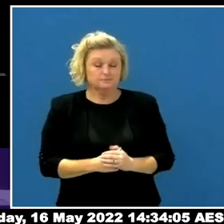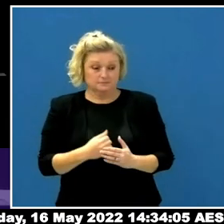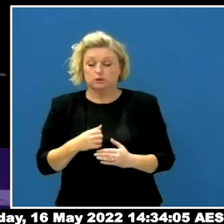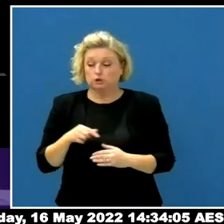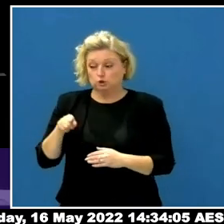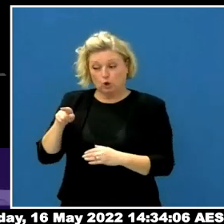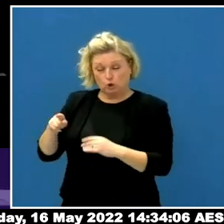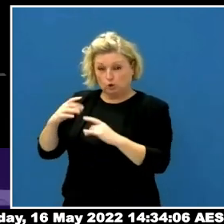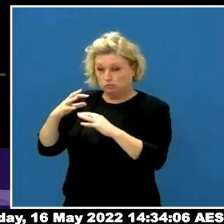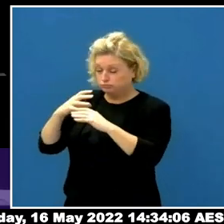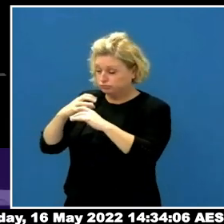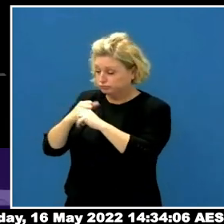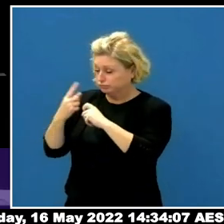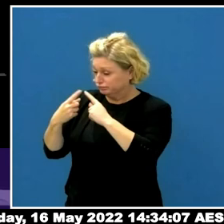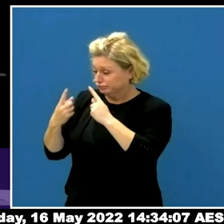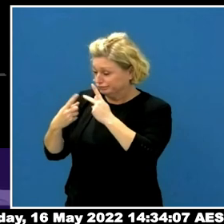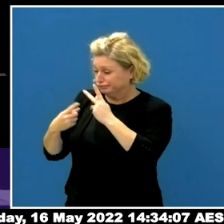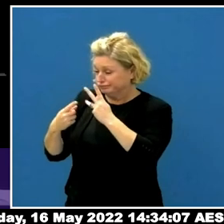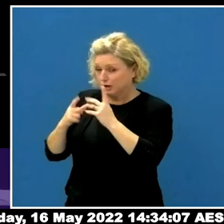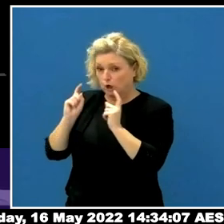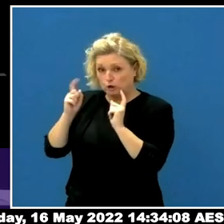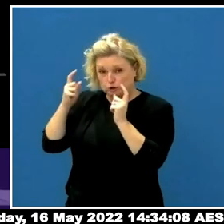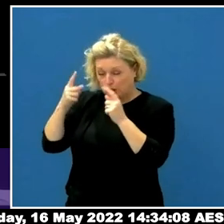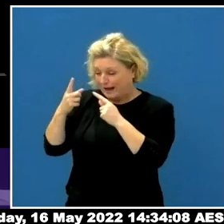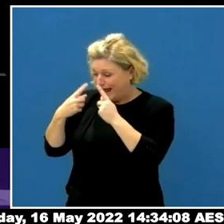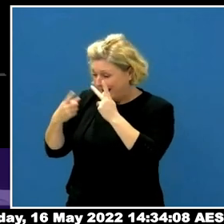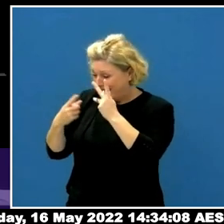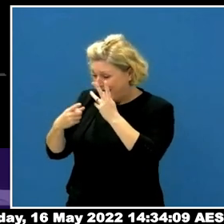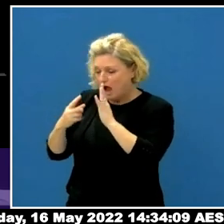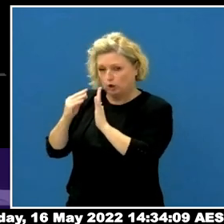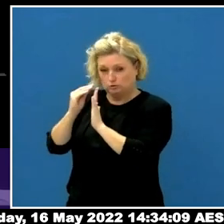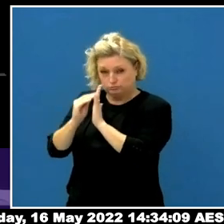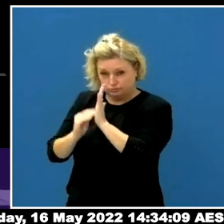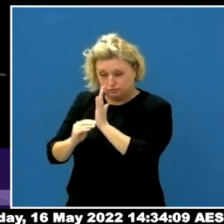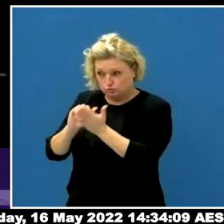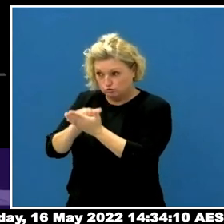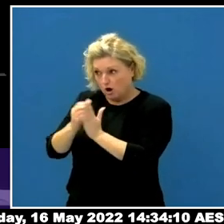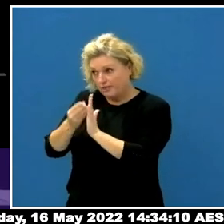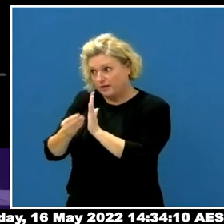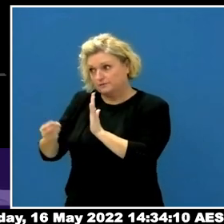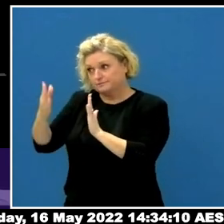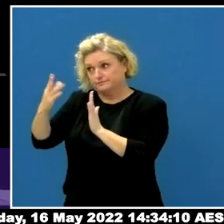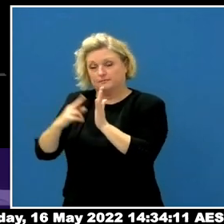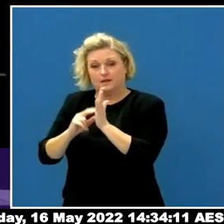Simon had left Afford by that time, hadn't he? That's correct, yeah